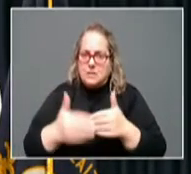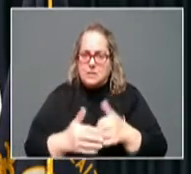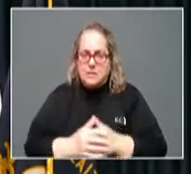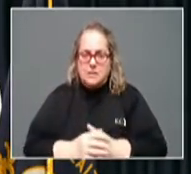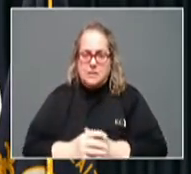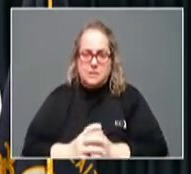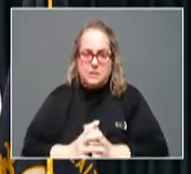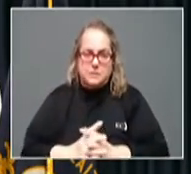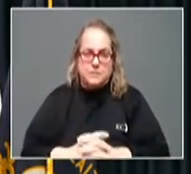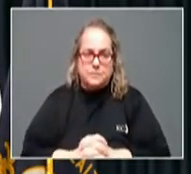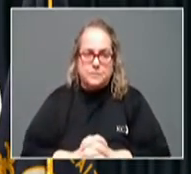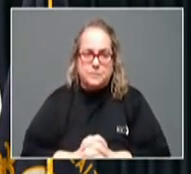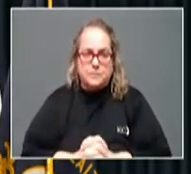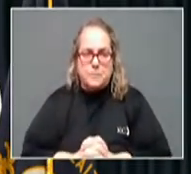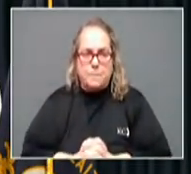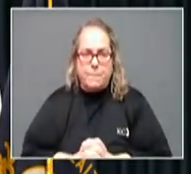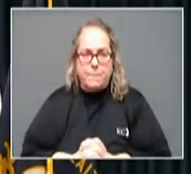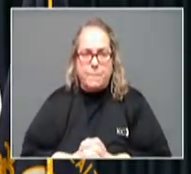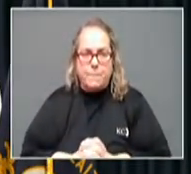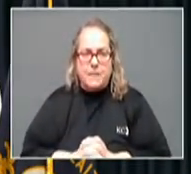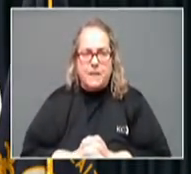Alright now, remotely tom latex.